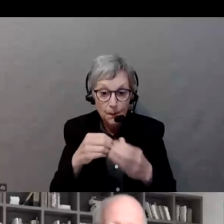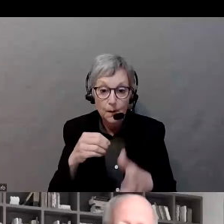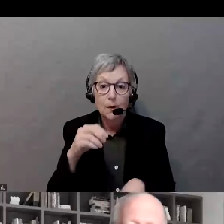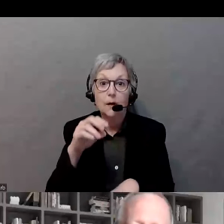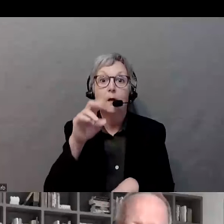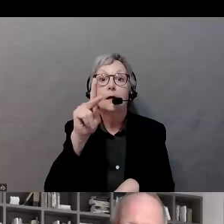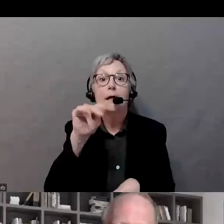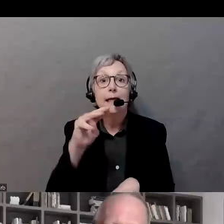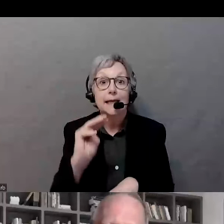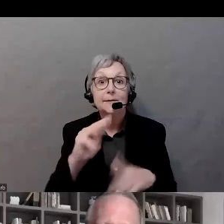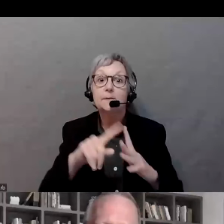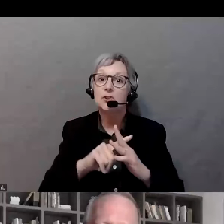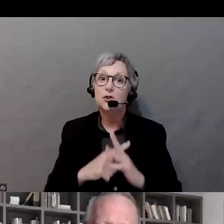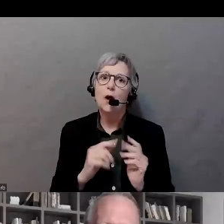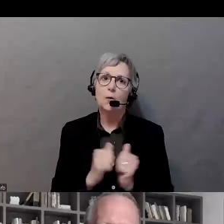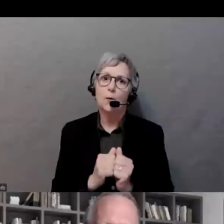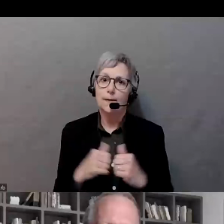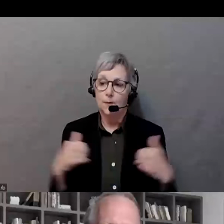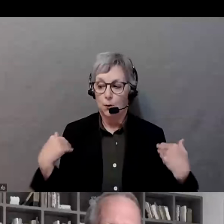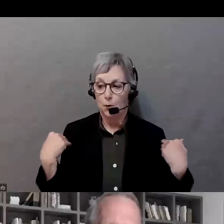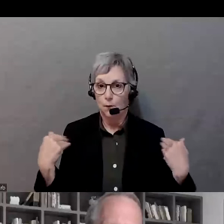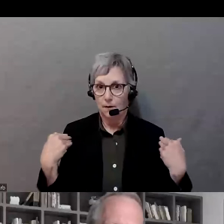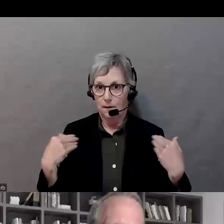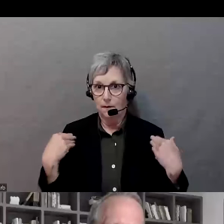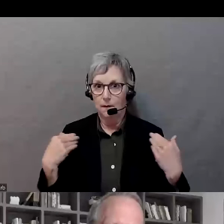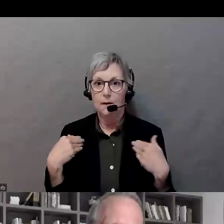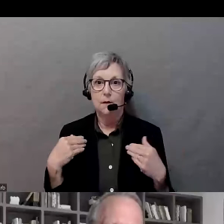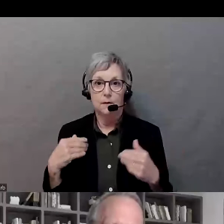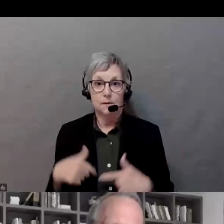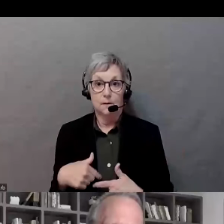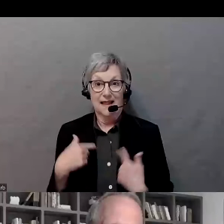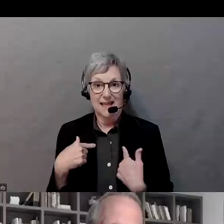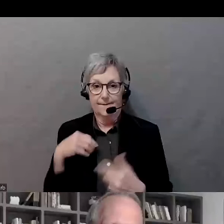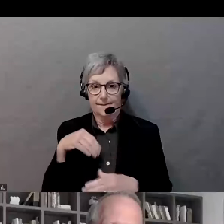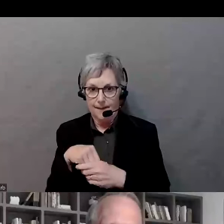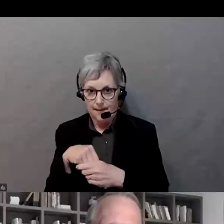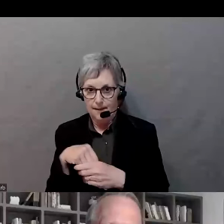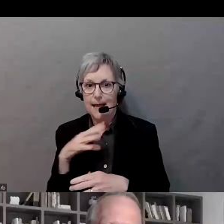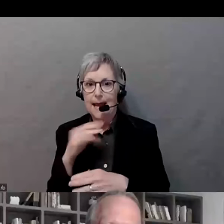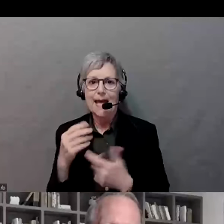MORE RESIDENTIAL AND IN THE LARGE SCALE RECEIVING CENTERS WHERE